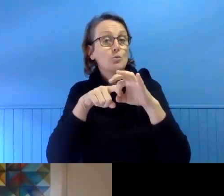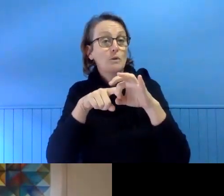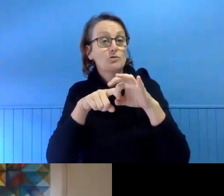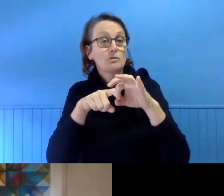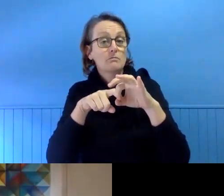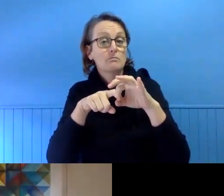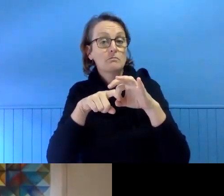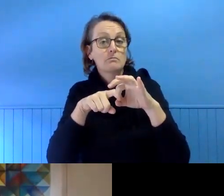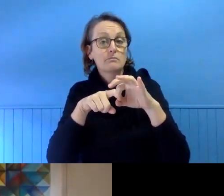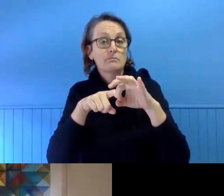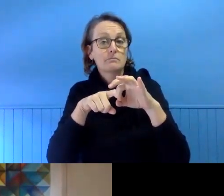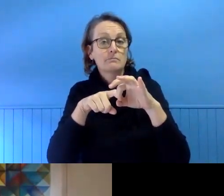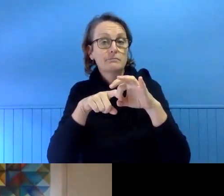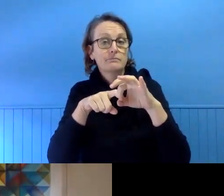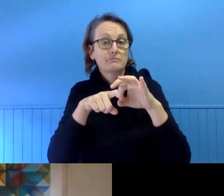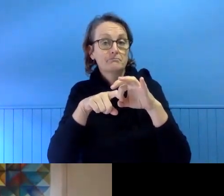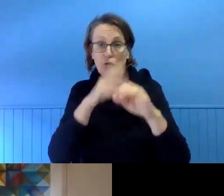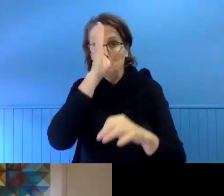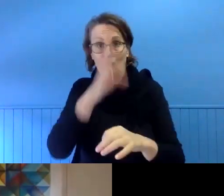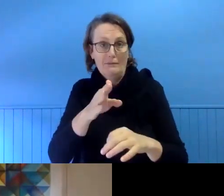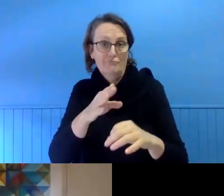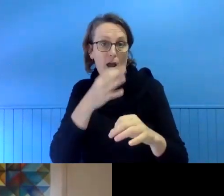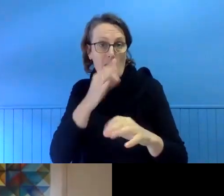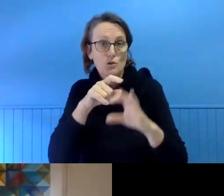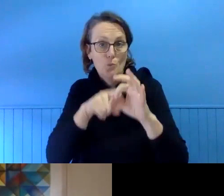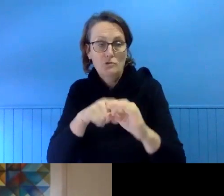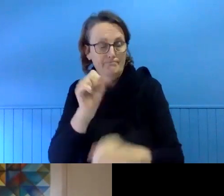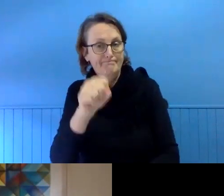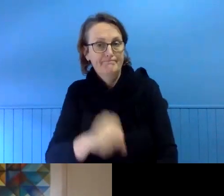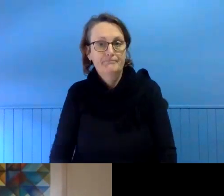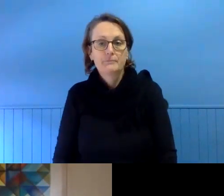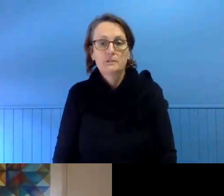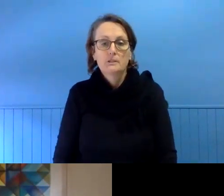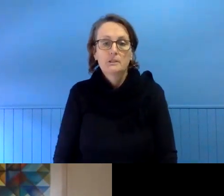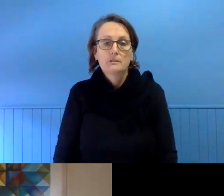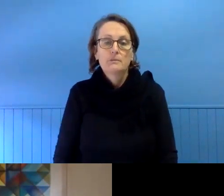you don't mind, jump straight in. Is from Ella. Is it possible to